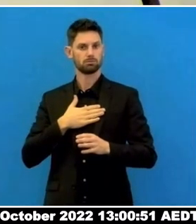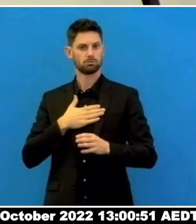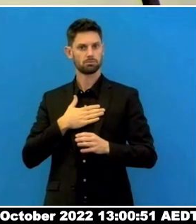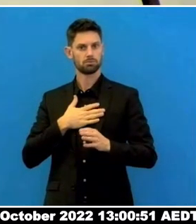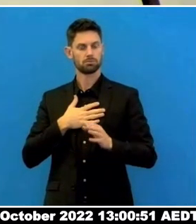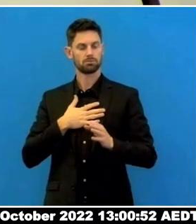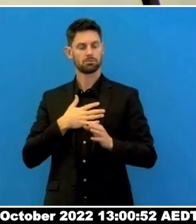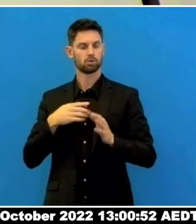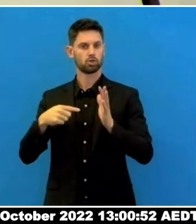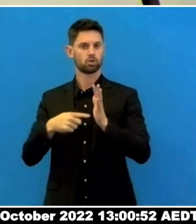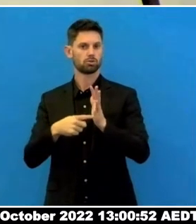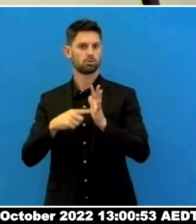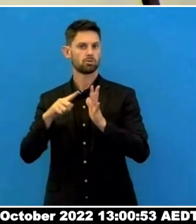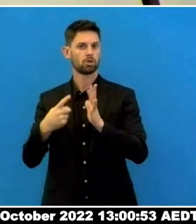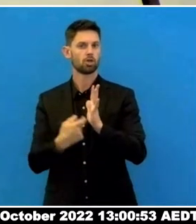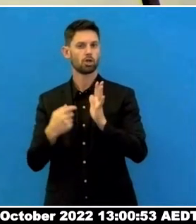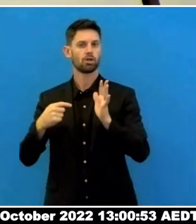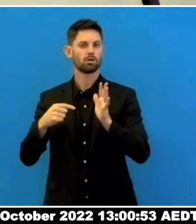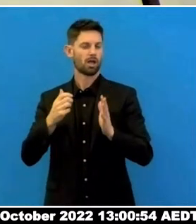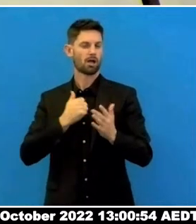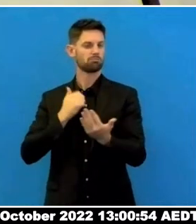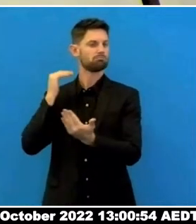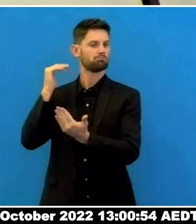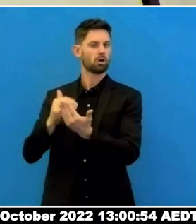The key provision in our Terms of Reference